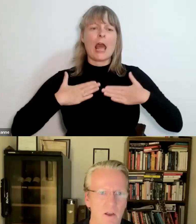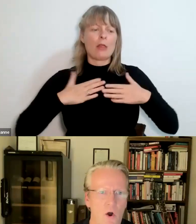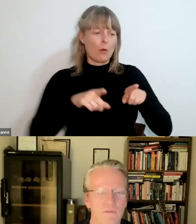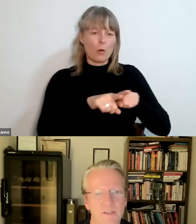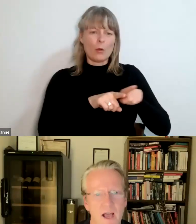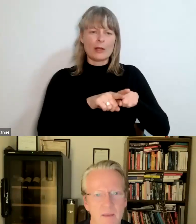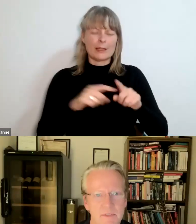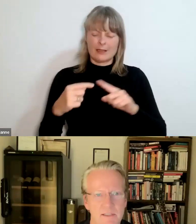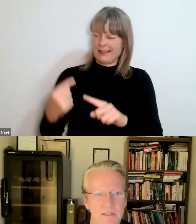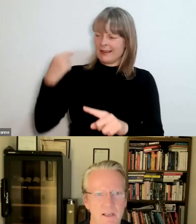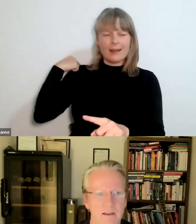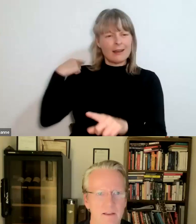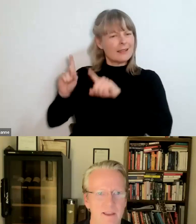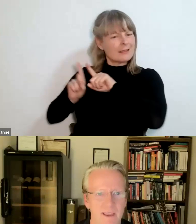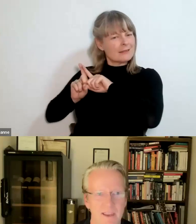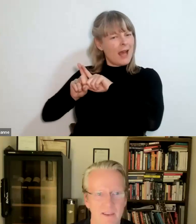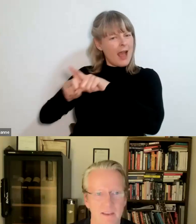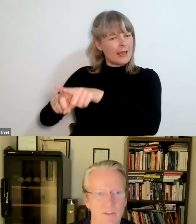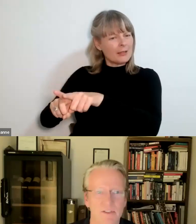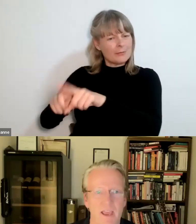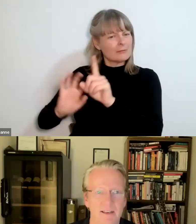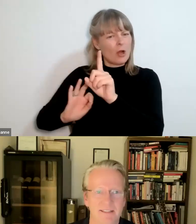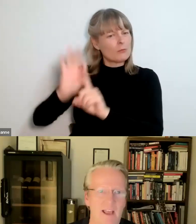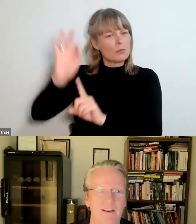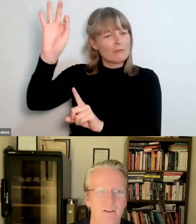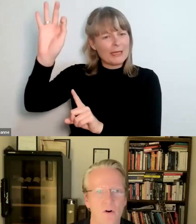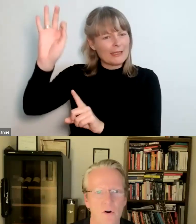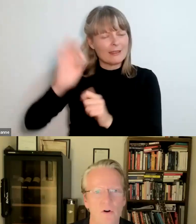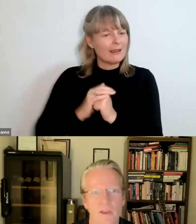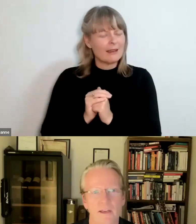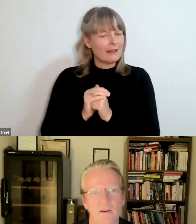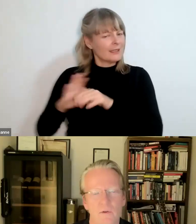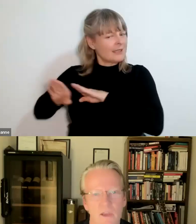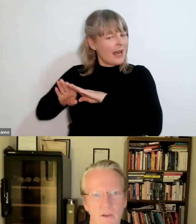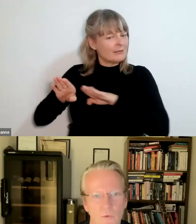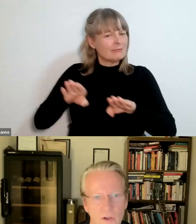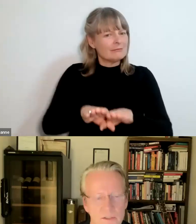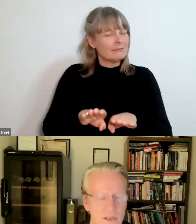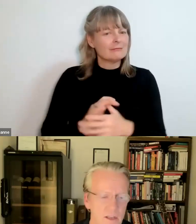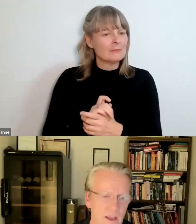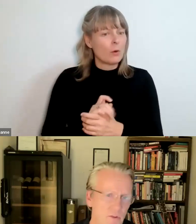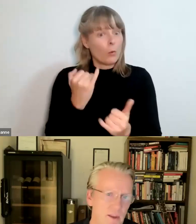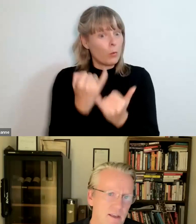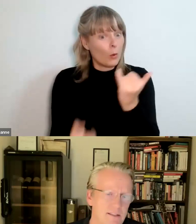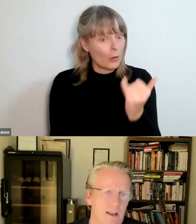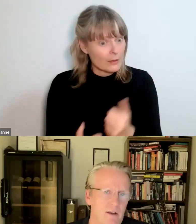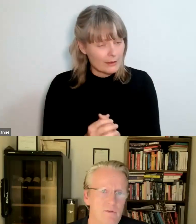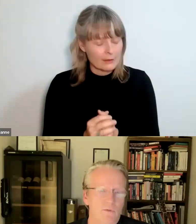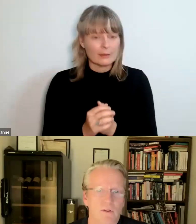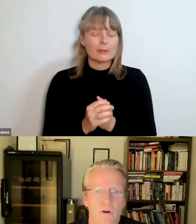, if we look at our children, whether it is about their well-being, health or learning, things have been over time,